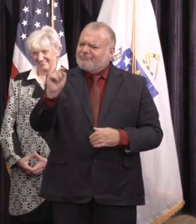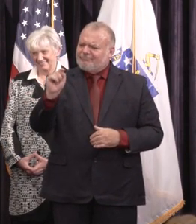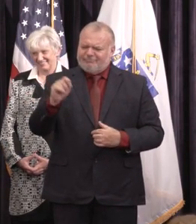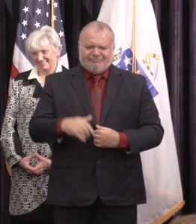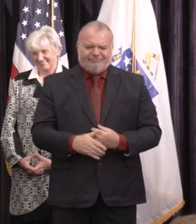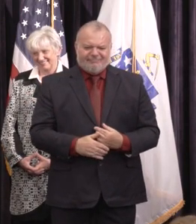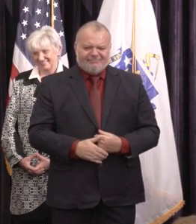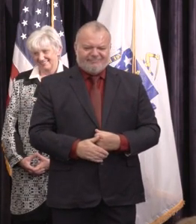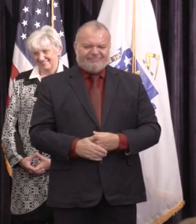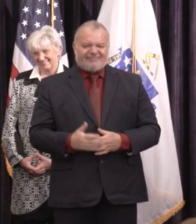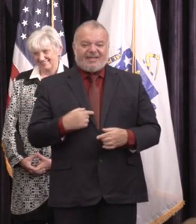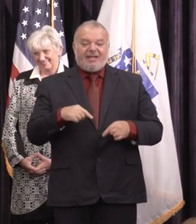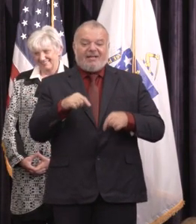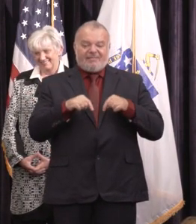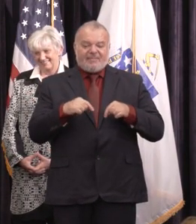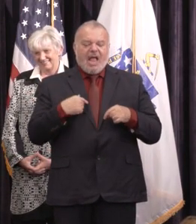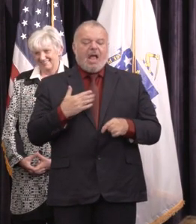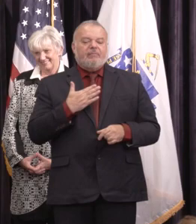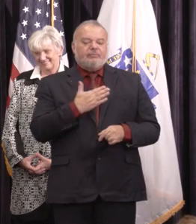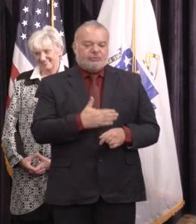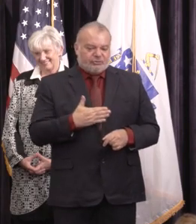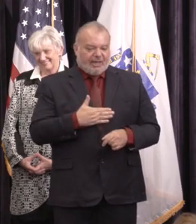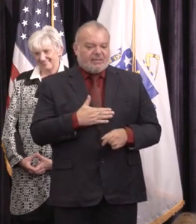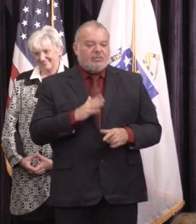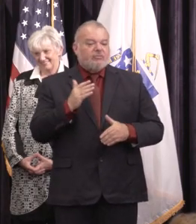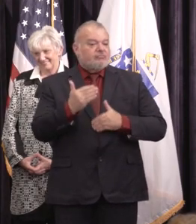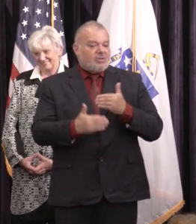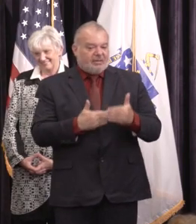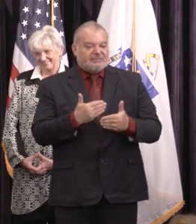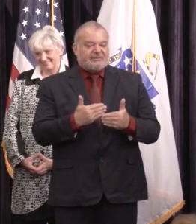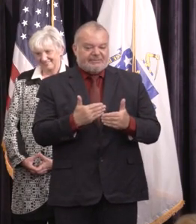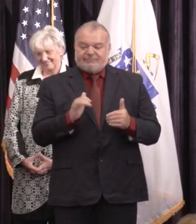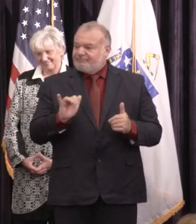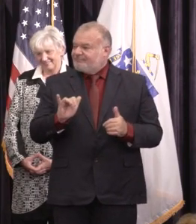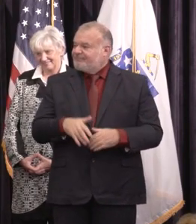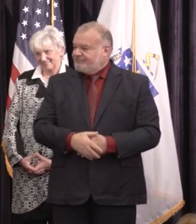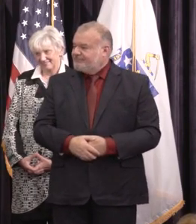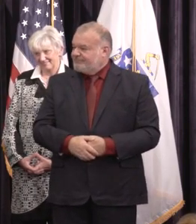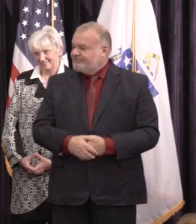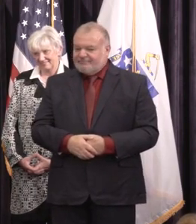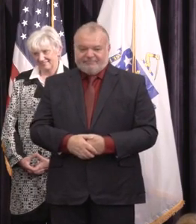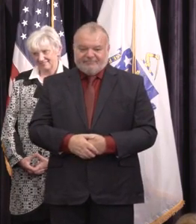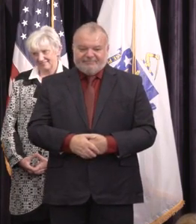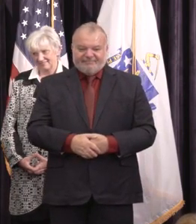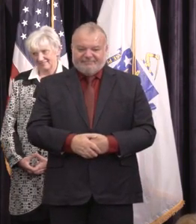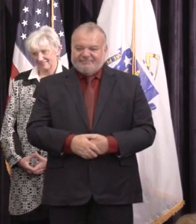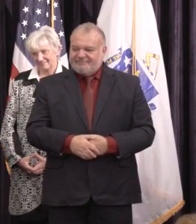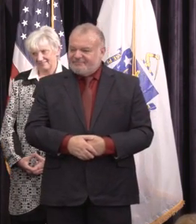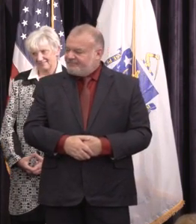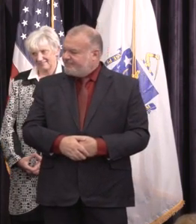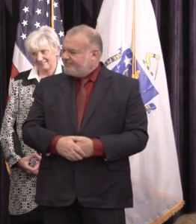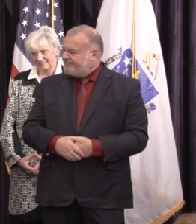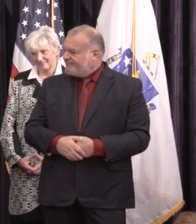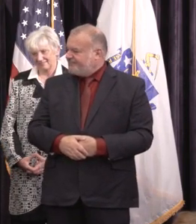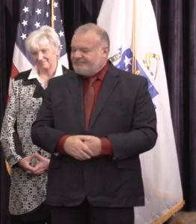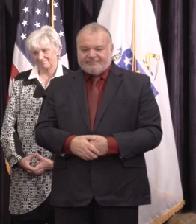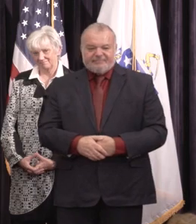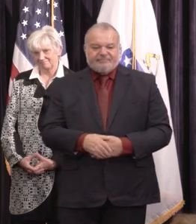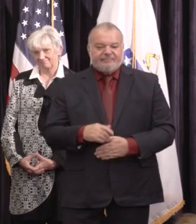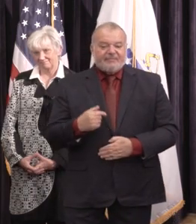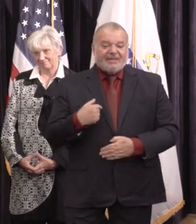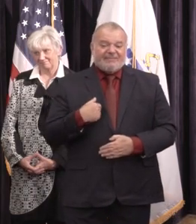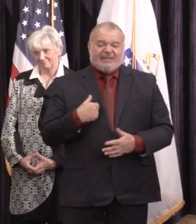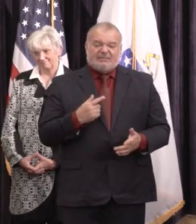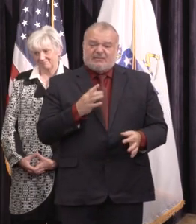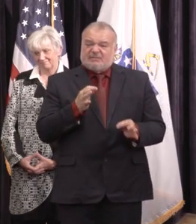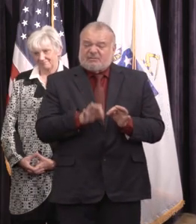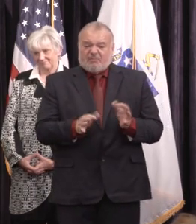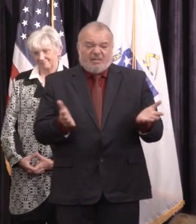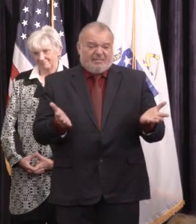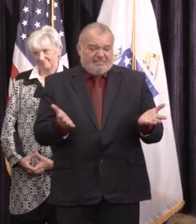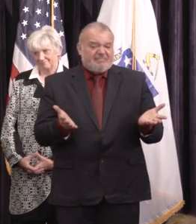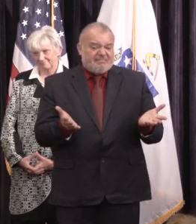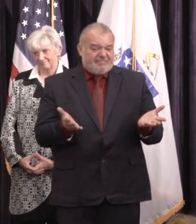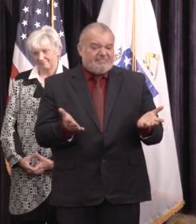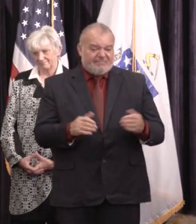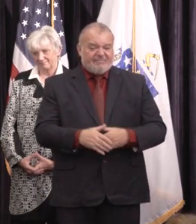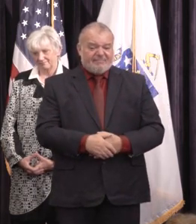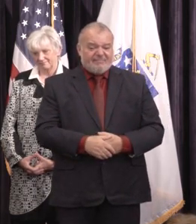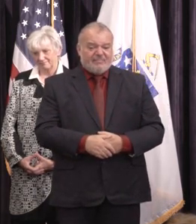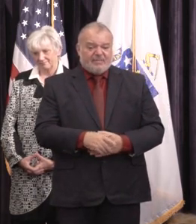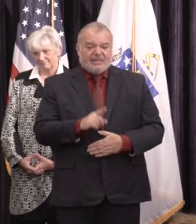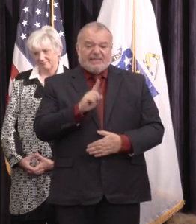there is some process involved. Look, for me it is pretty simple. I mean, it is about everything that